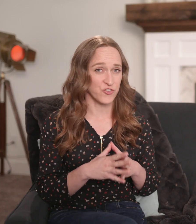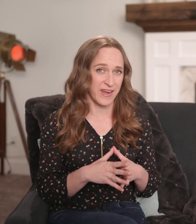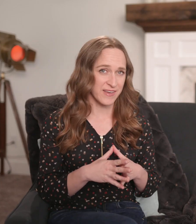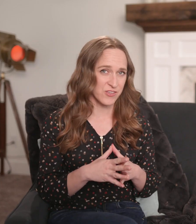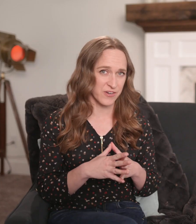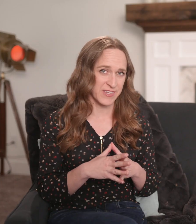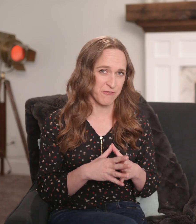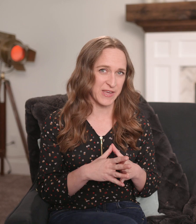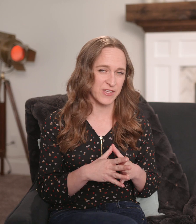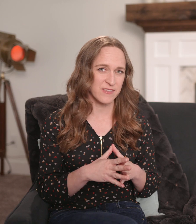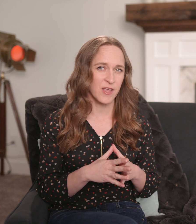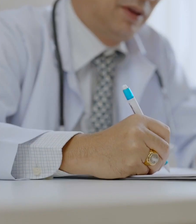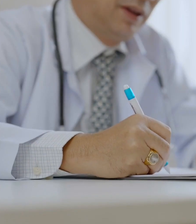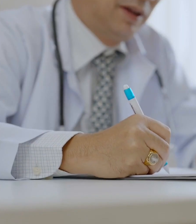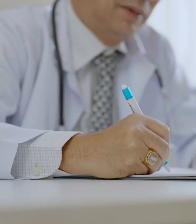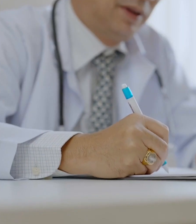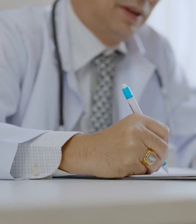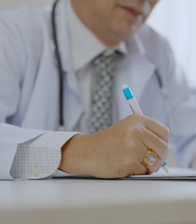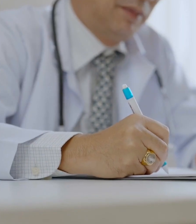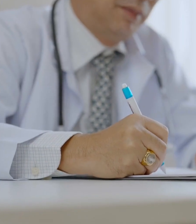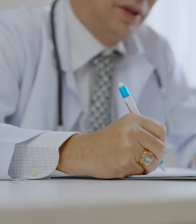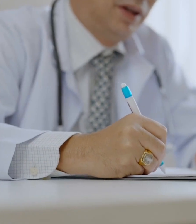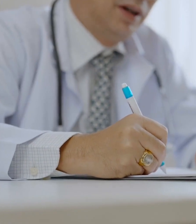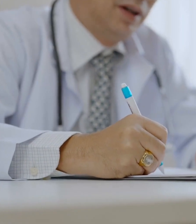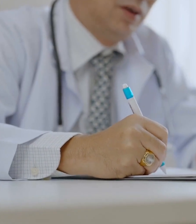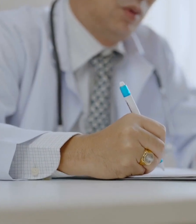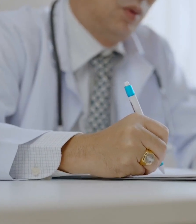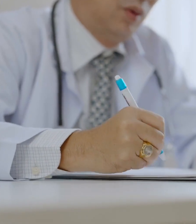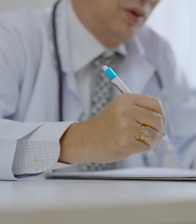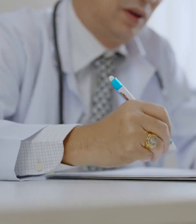and training to serve deaf patients, both medical providers and deaf patients suffer.